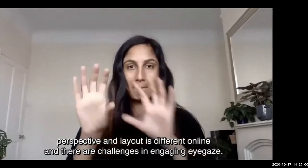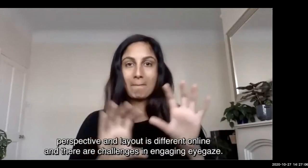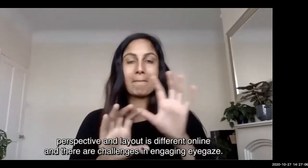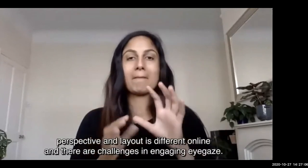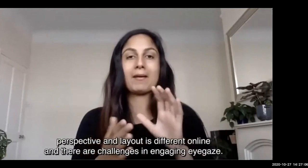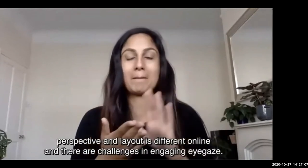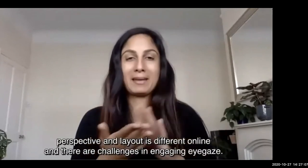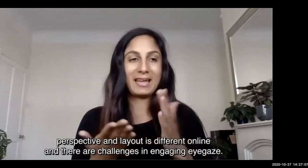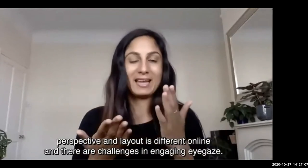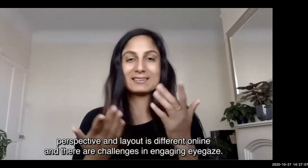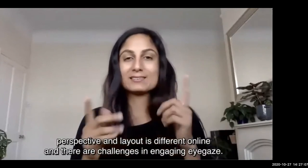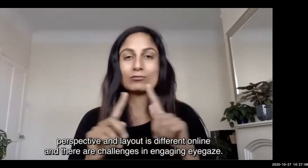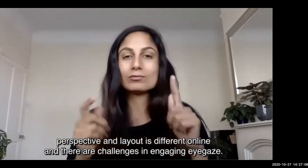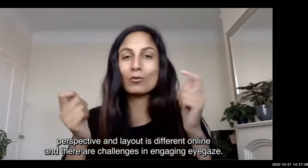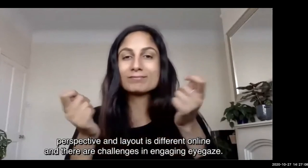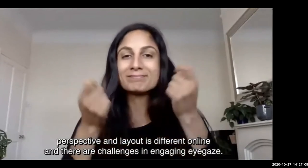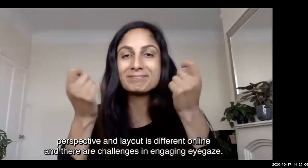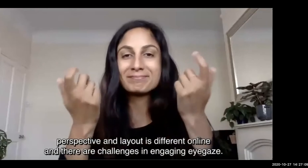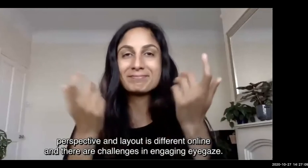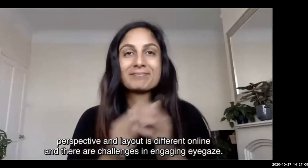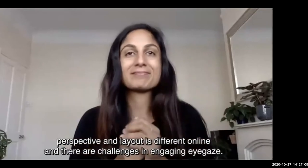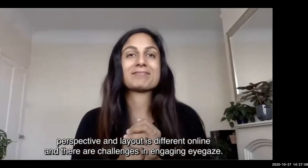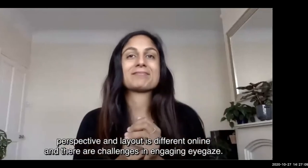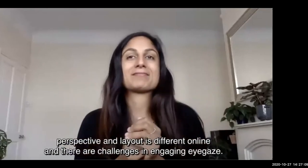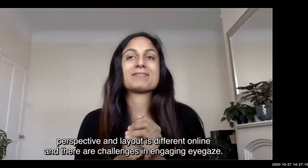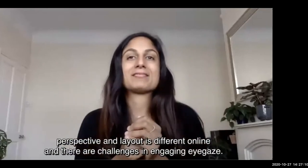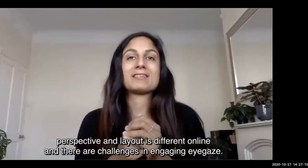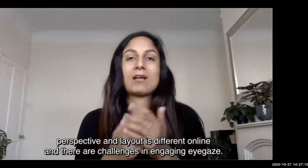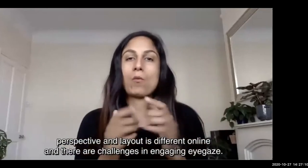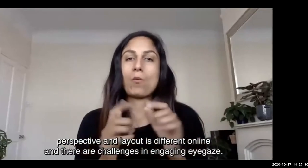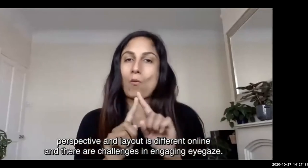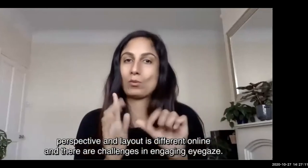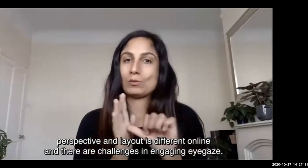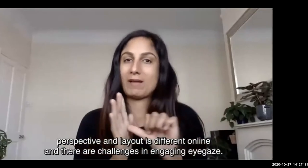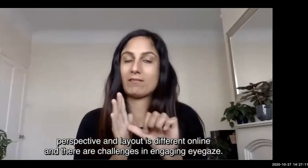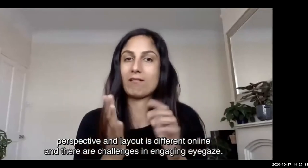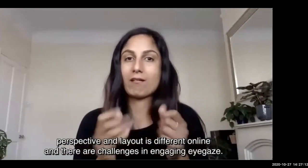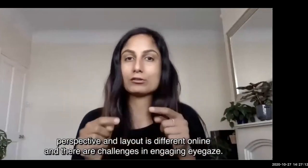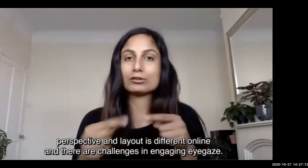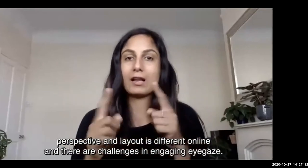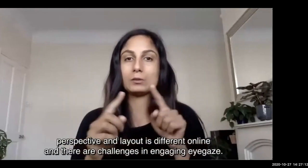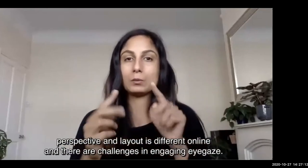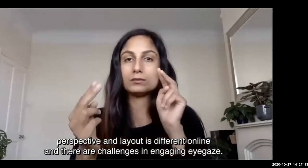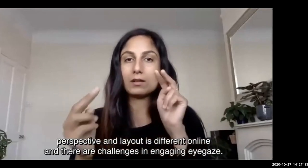layout is different online and there are different challenges in engaging eye gaze